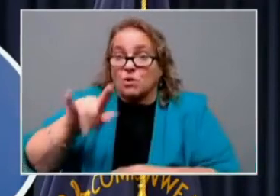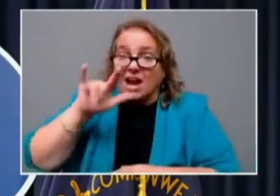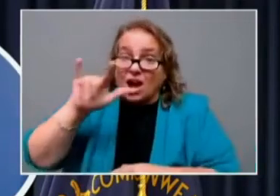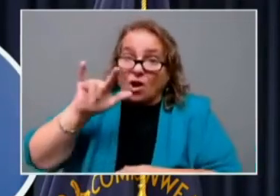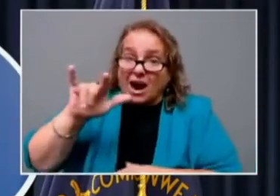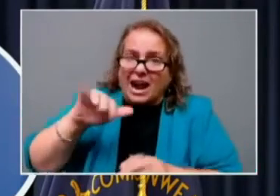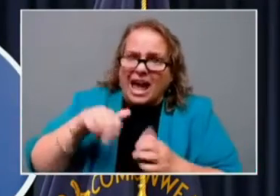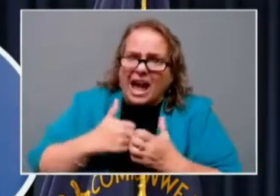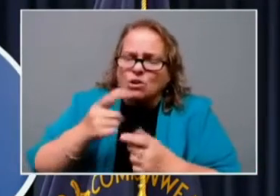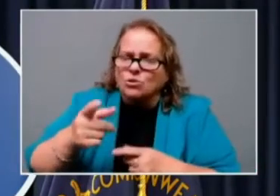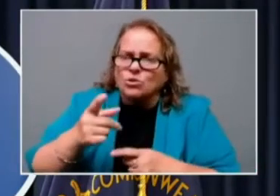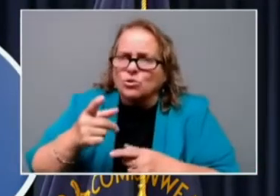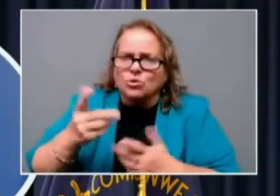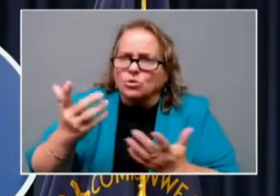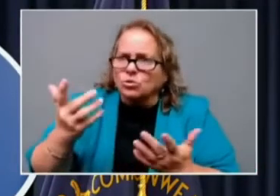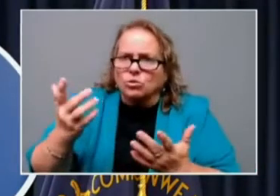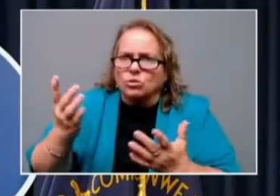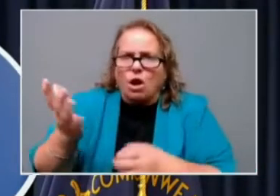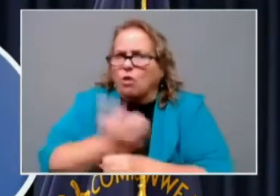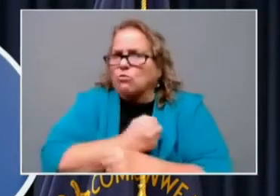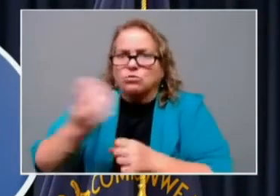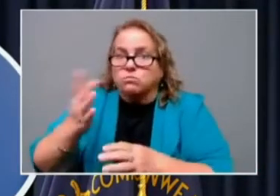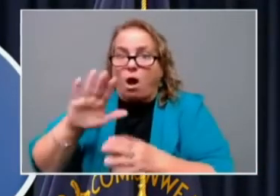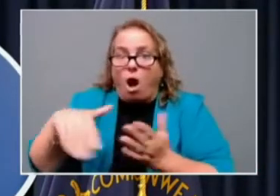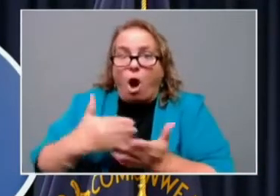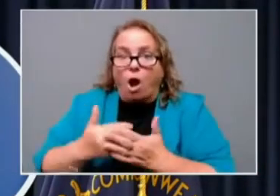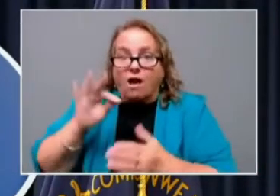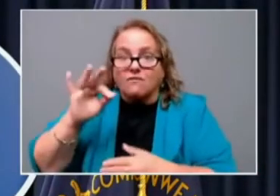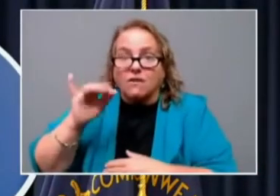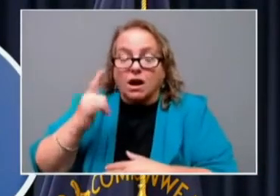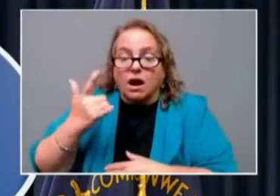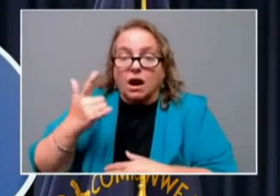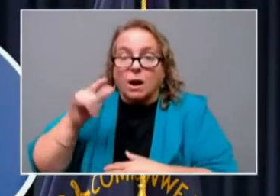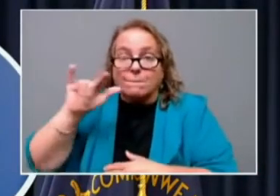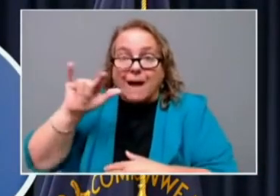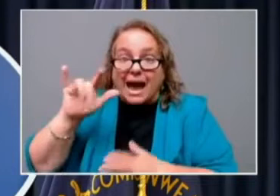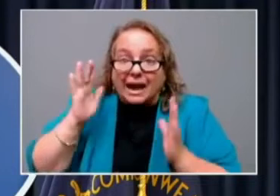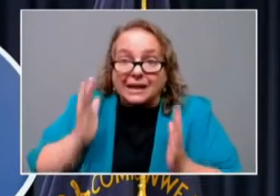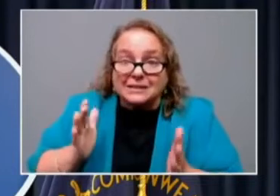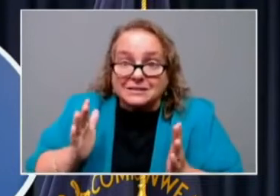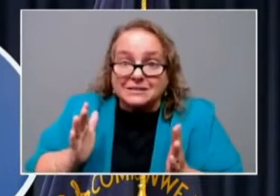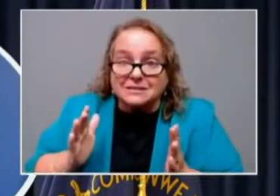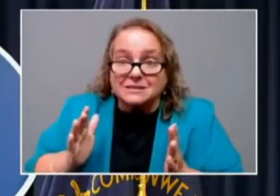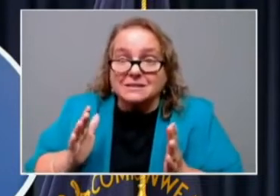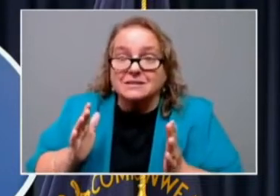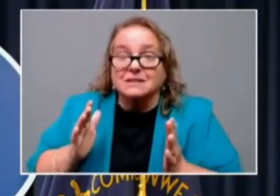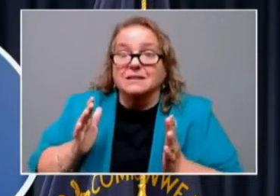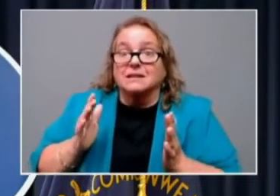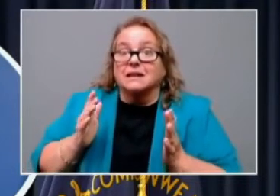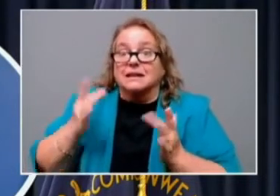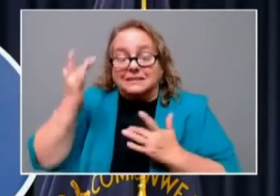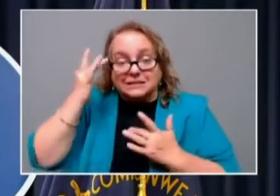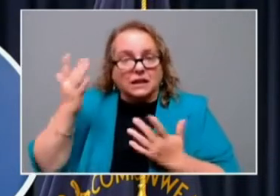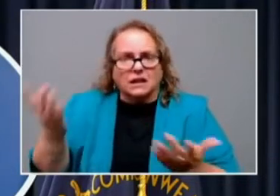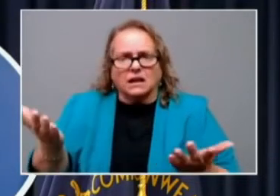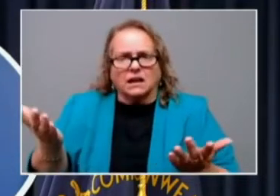out an entire group of pilots and uh, and those working within the plane, if